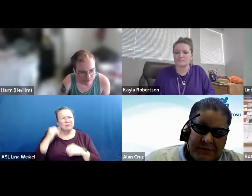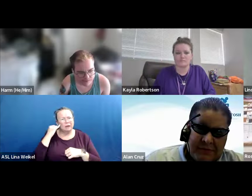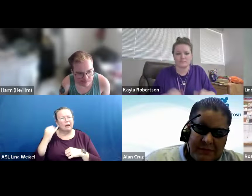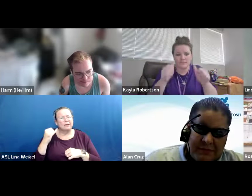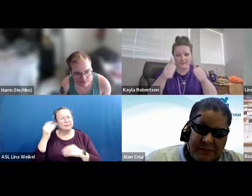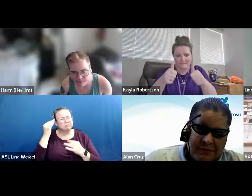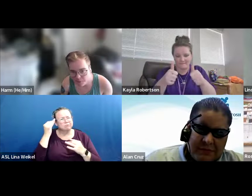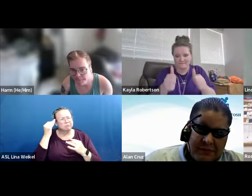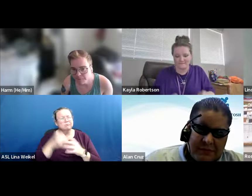Harm (He/Him): an